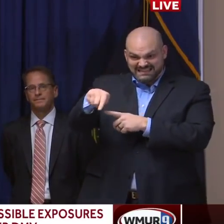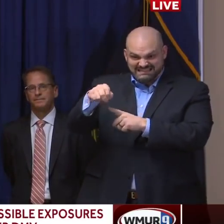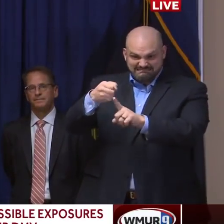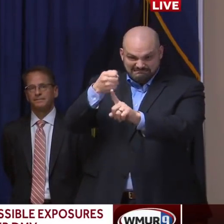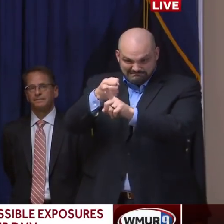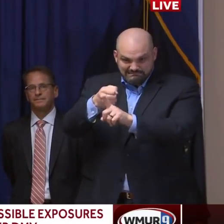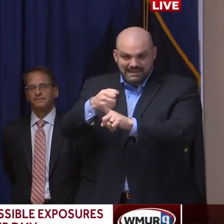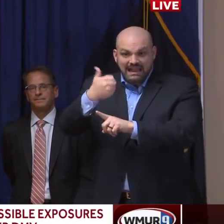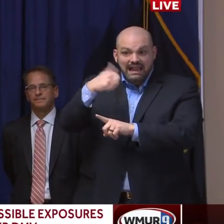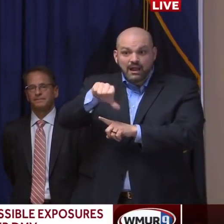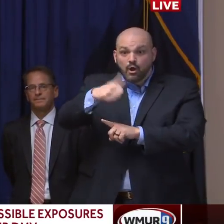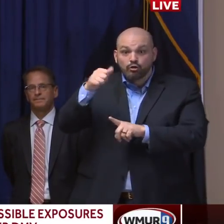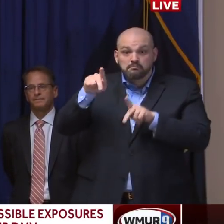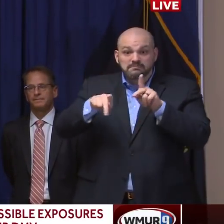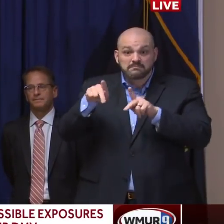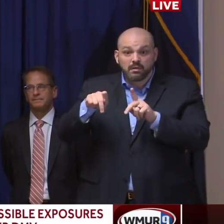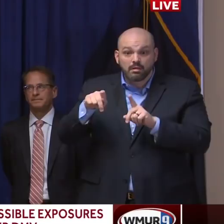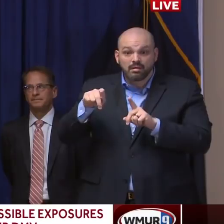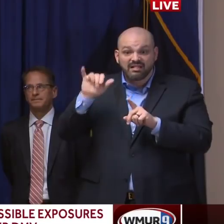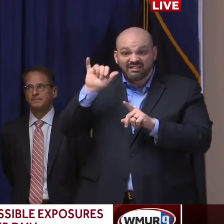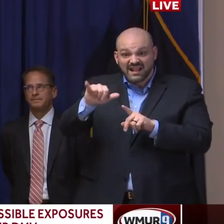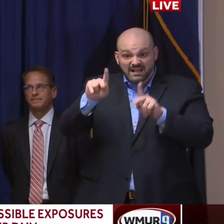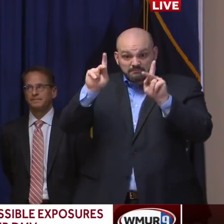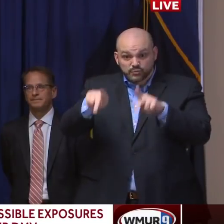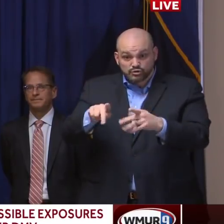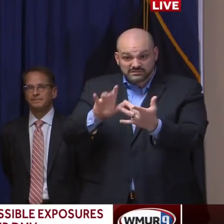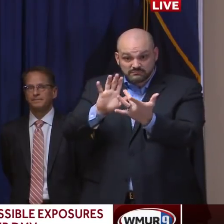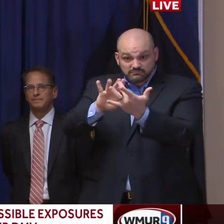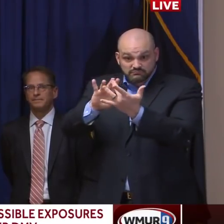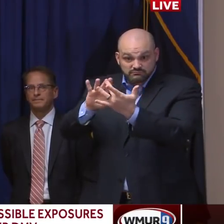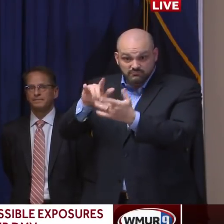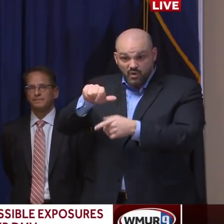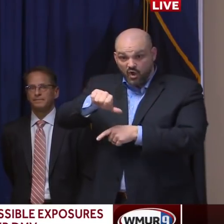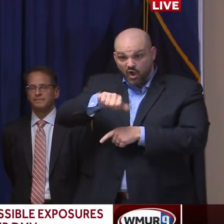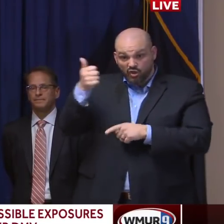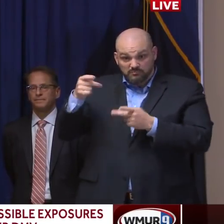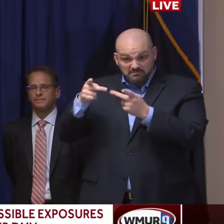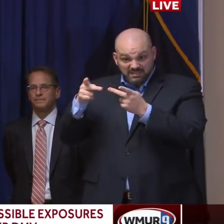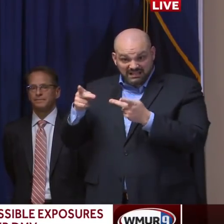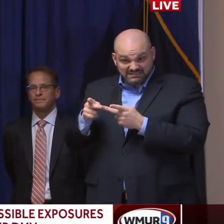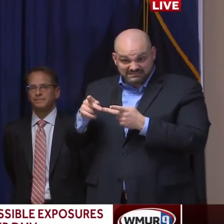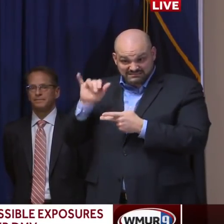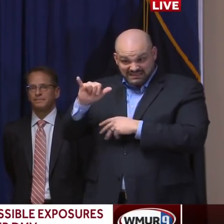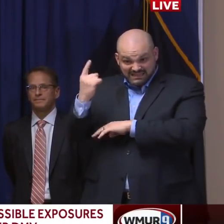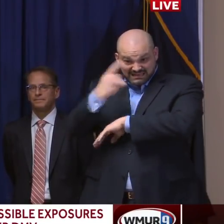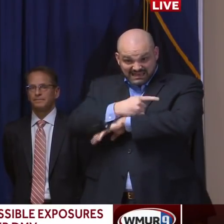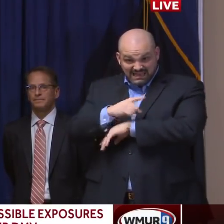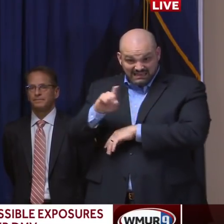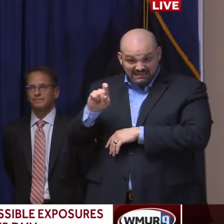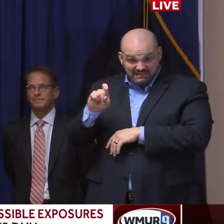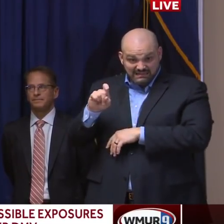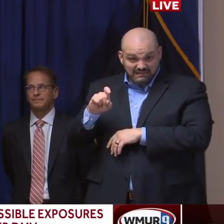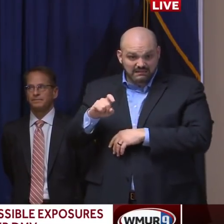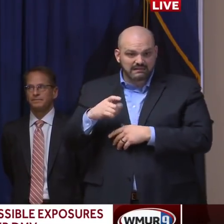AS FAR AS THE DMV CASE, WERE THERE ANY OTHER AREAS IN THE COMMUNITY THE PERSON MAY HAVE BEEN?